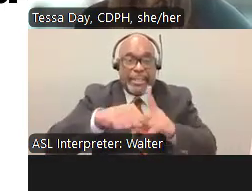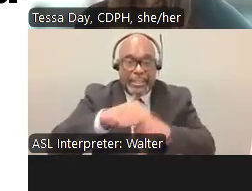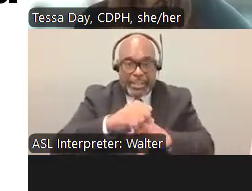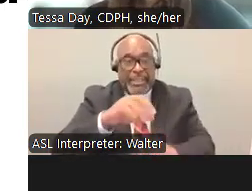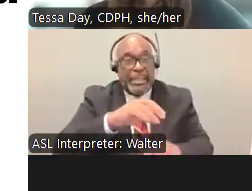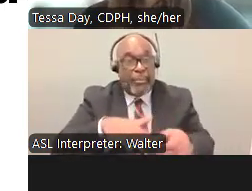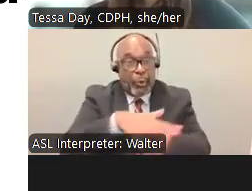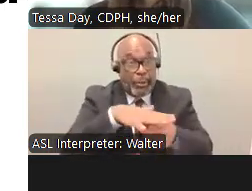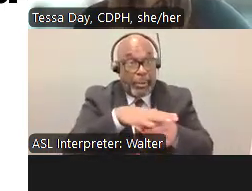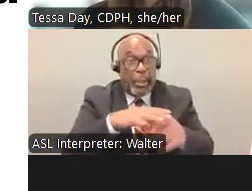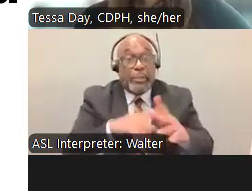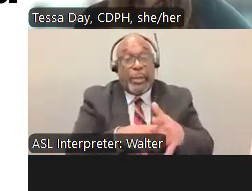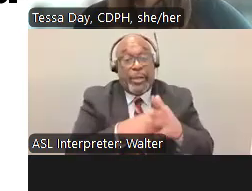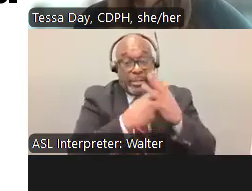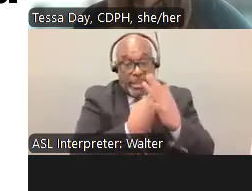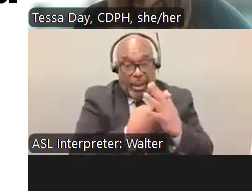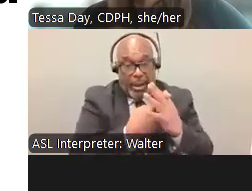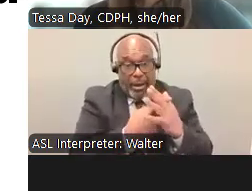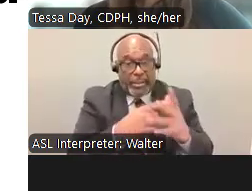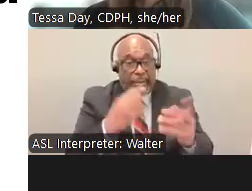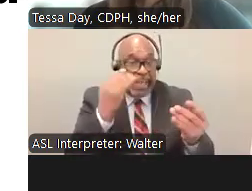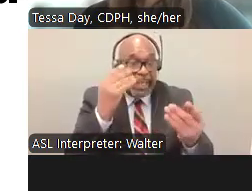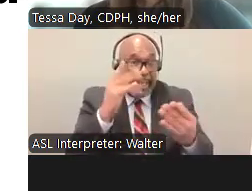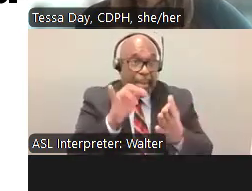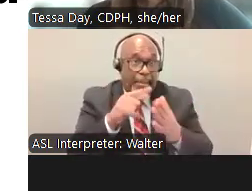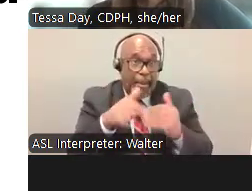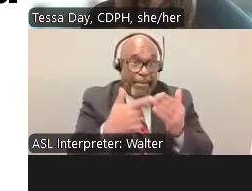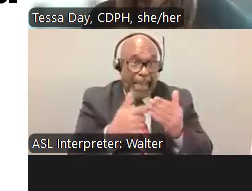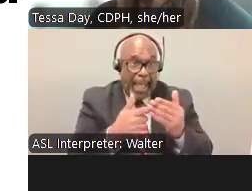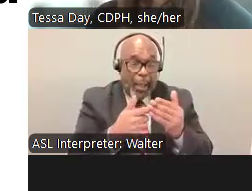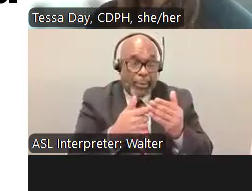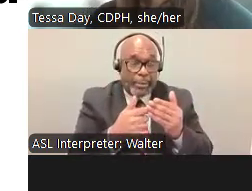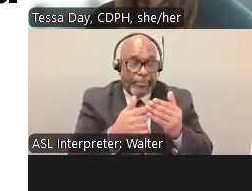13:28:03 start with thinking about the 13:28:05 perceptions of belonging and